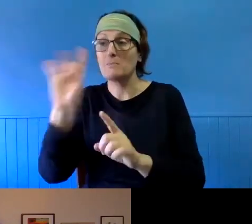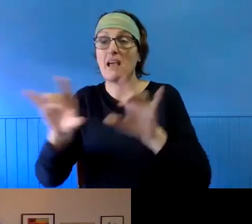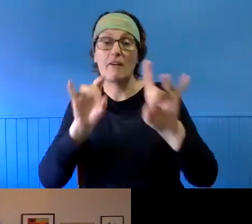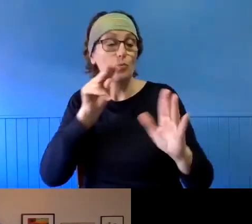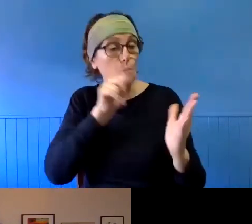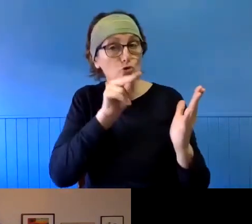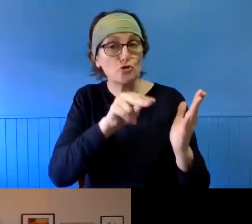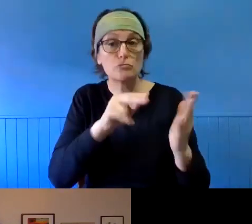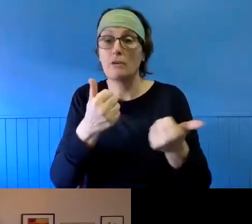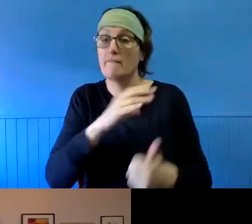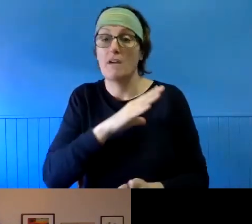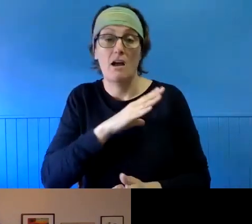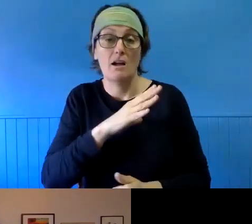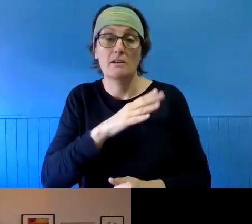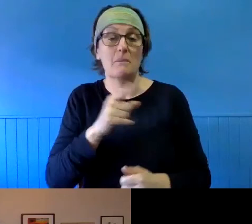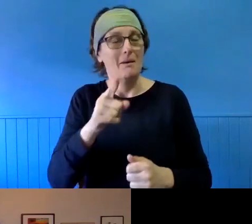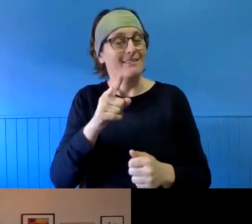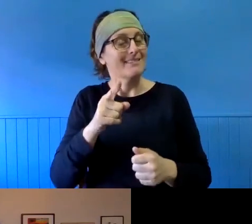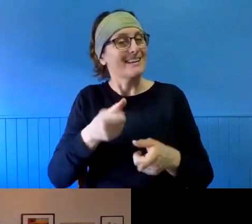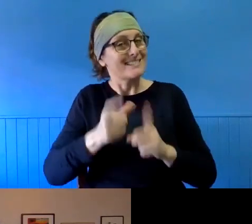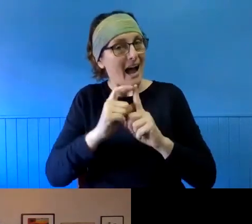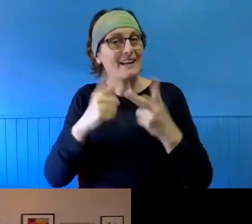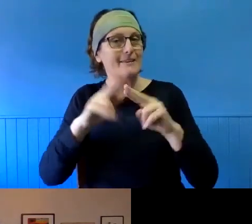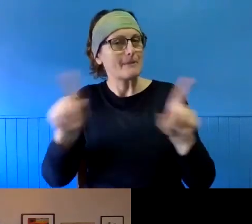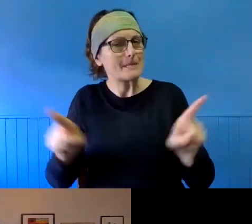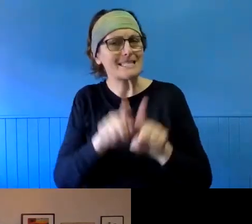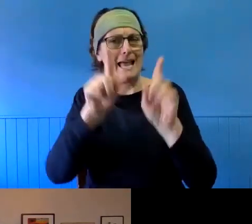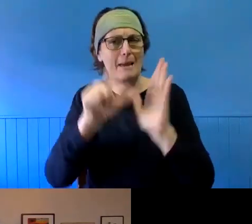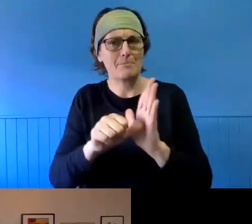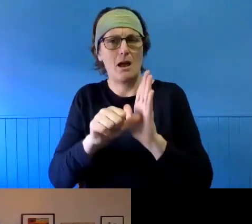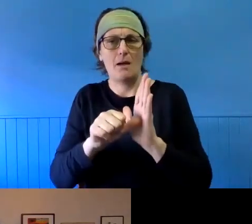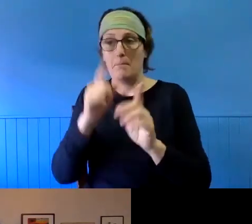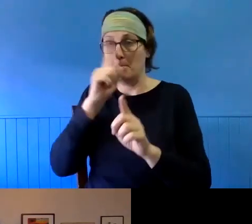you're setting yourself up for a challenge if you have to do them both at the same time.